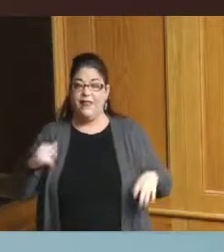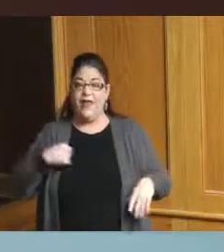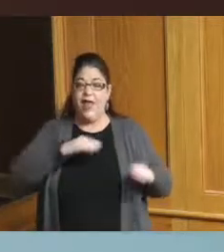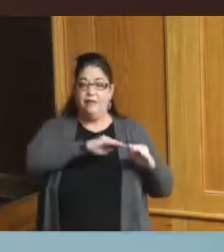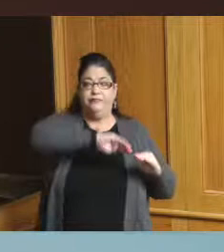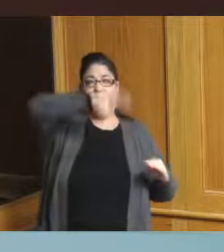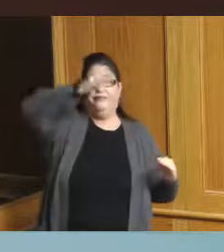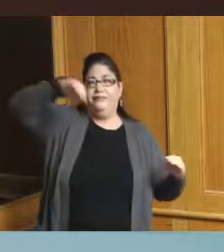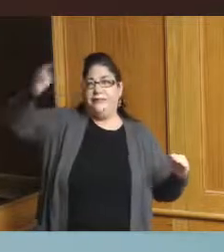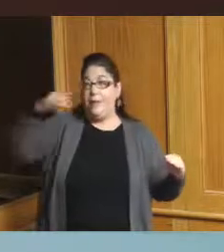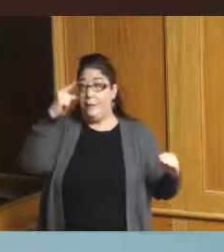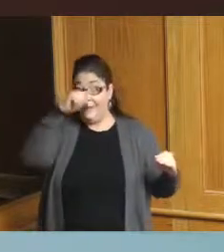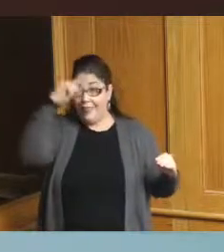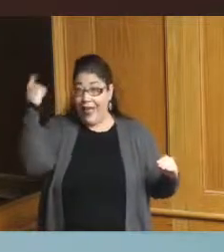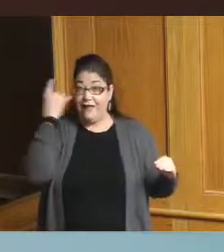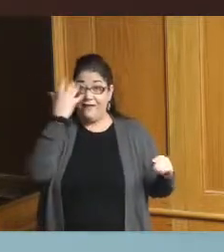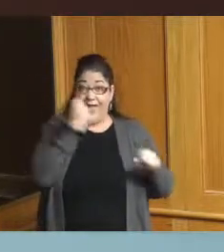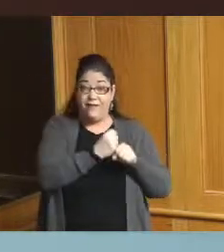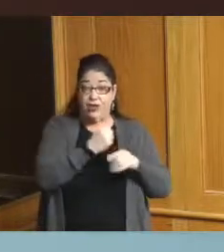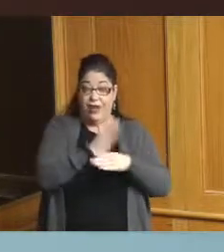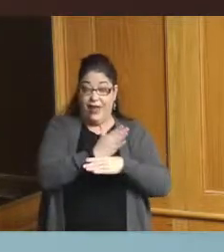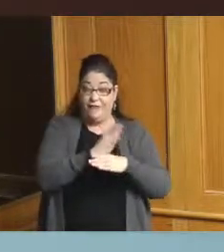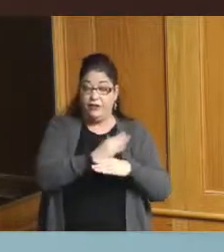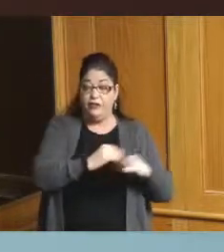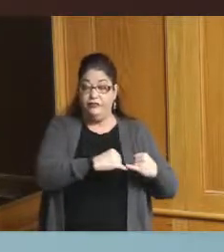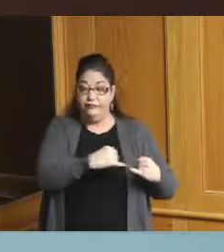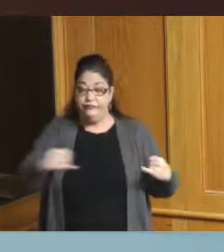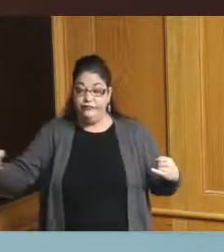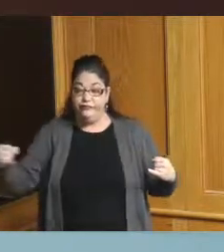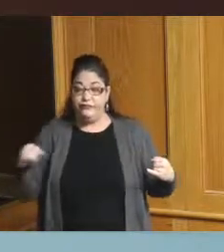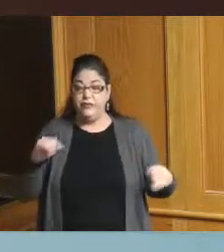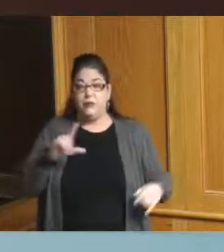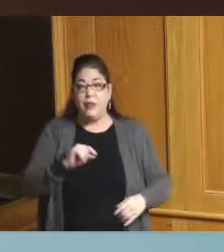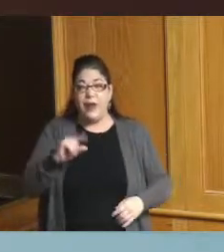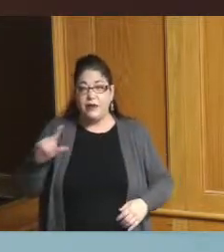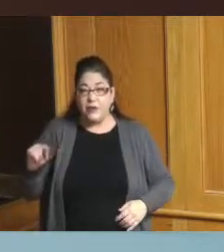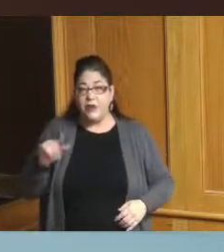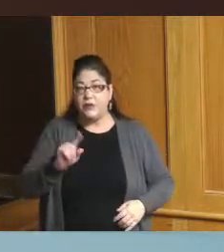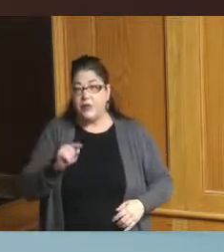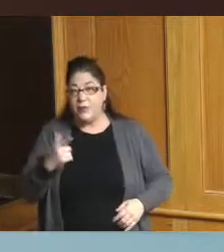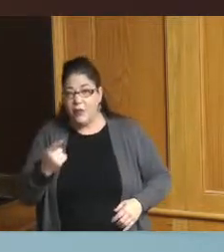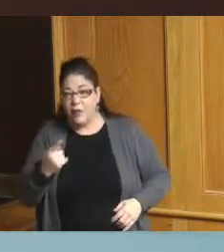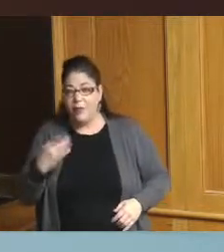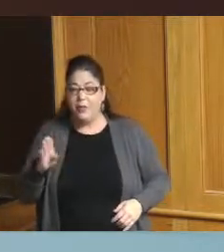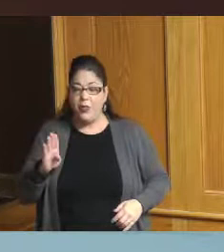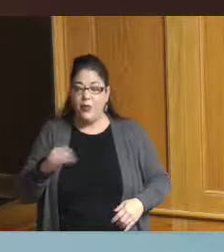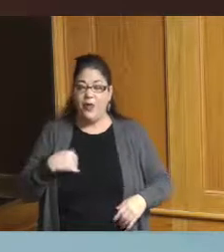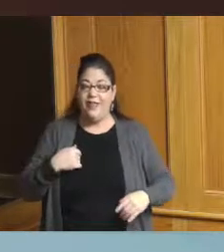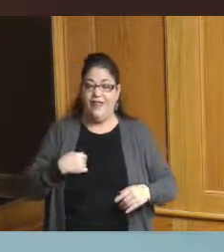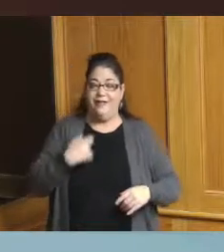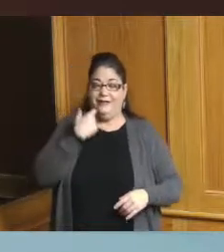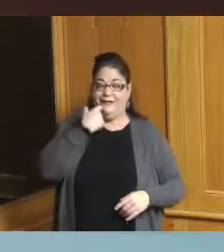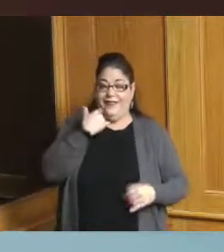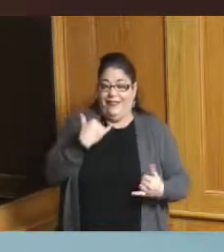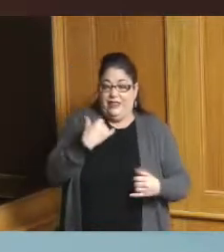this year and then the blue line is where we're at in 2020 2021 all of those social distancing